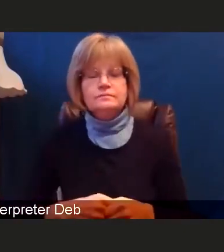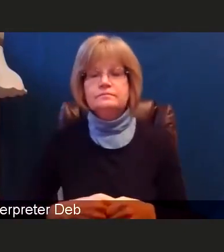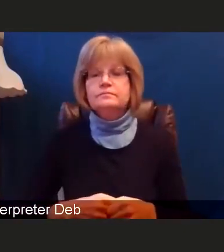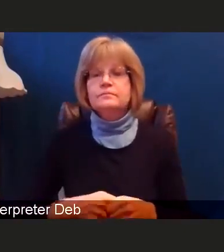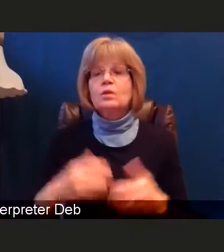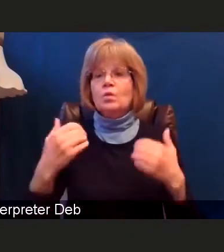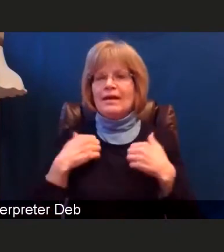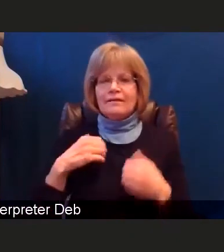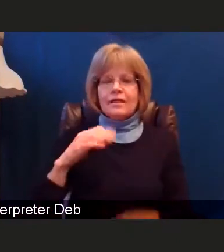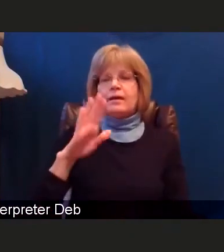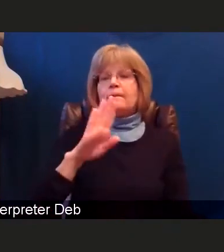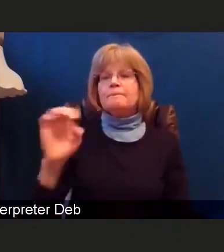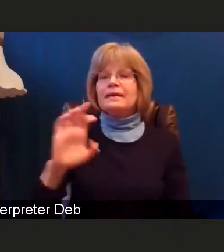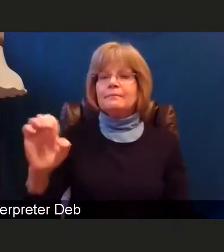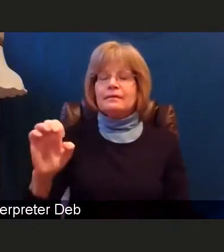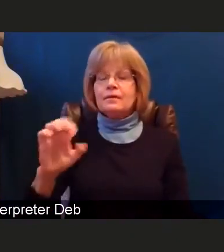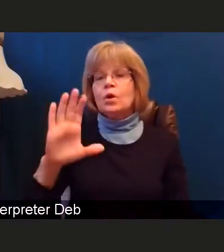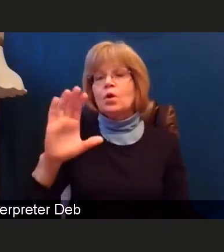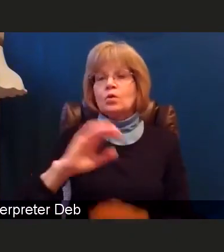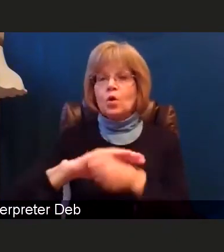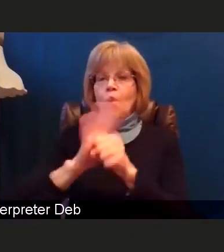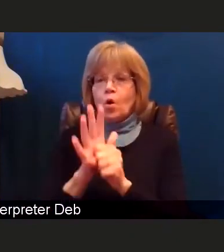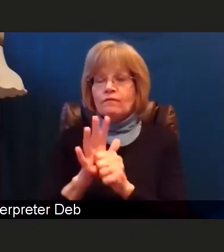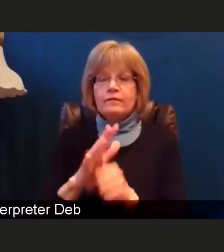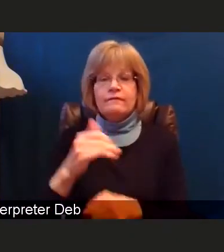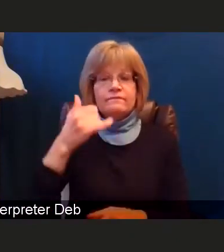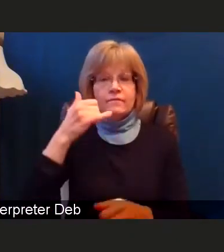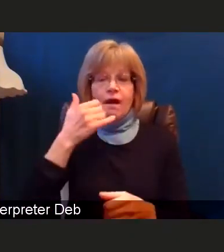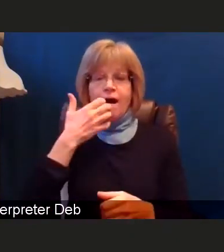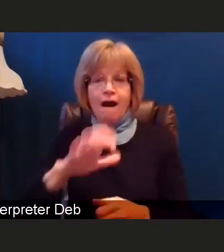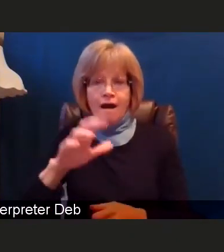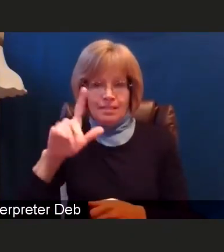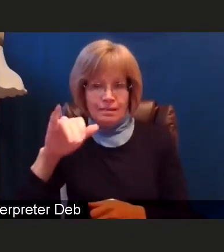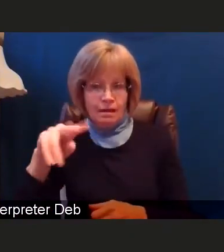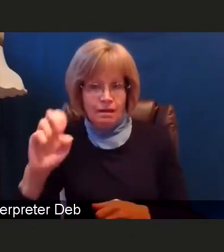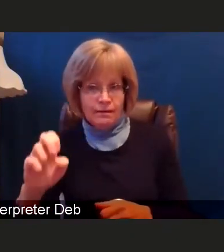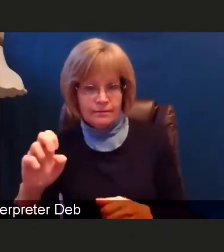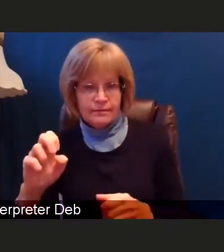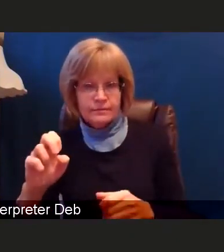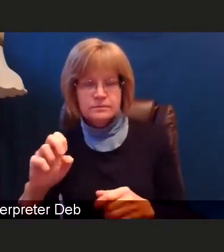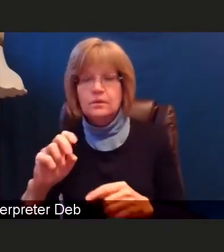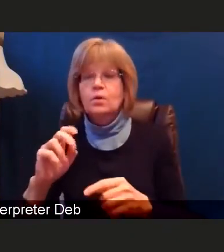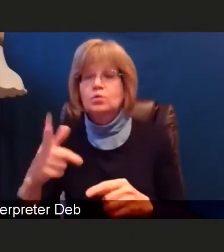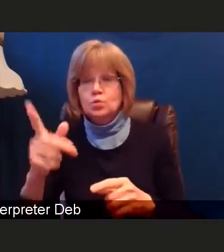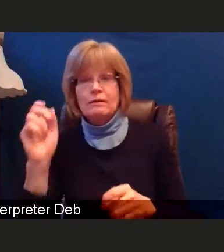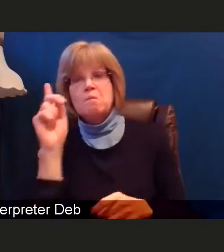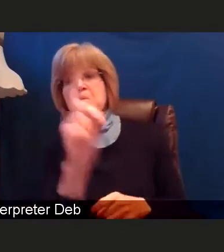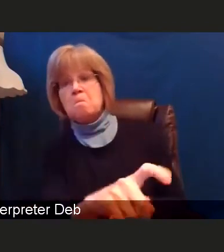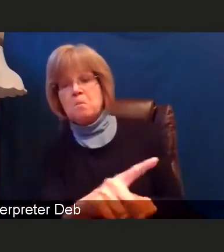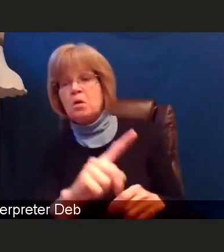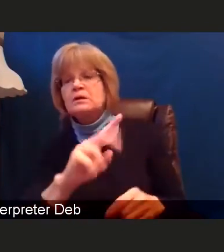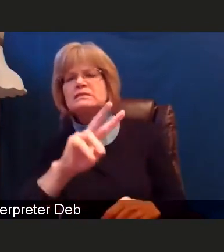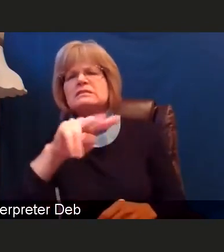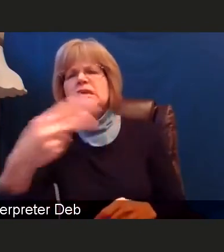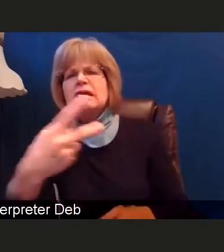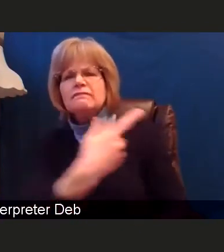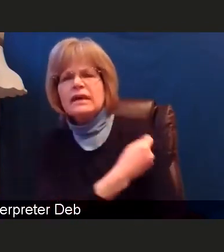which gives you an opportunity to ask questions about things like when can I get my second vaccine? Who should get the vaccine?